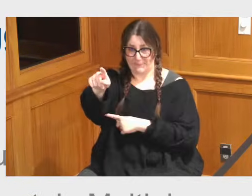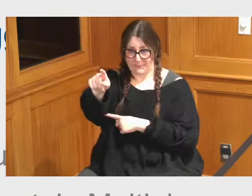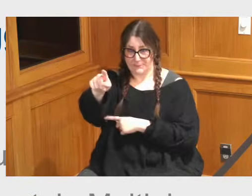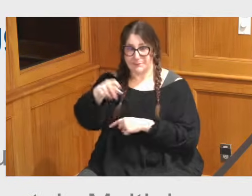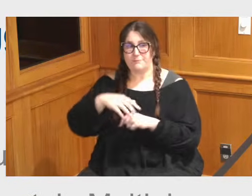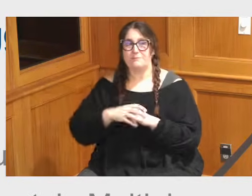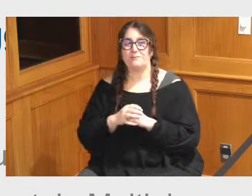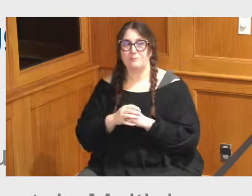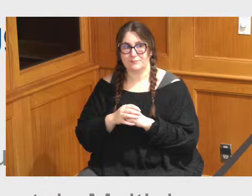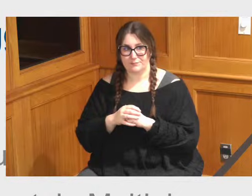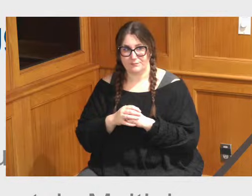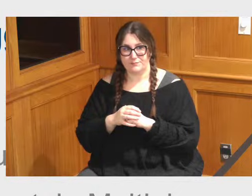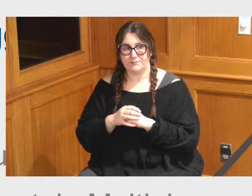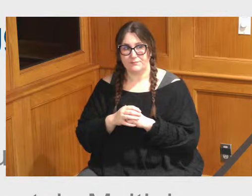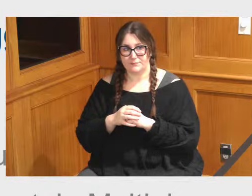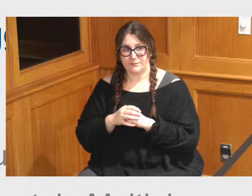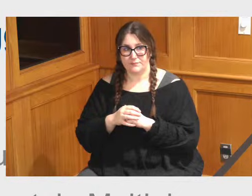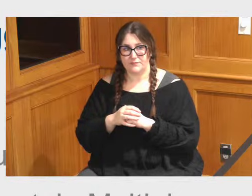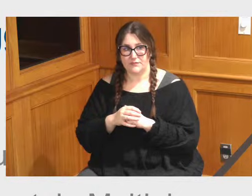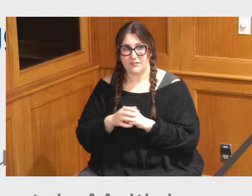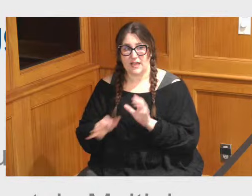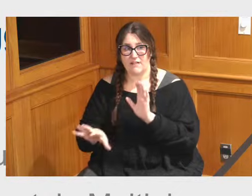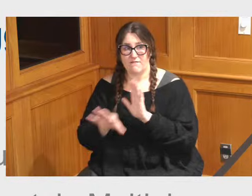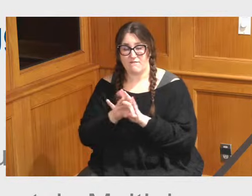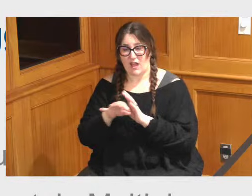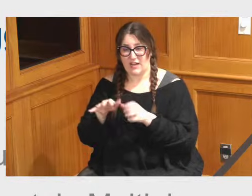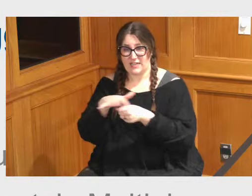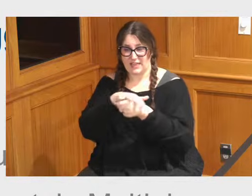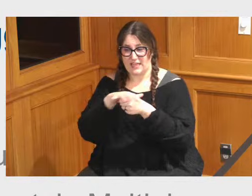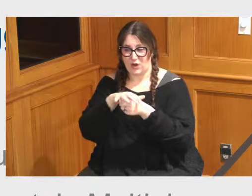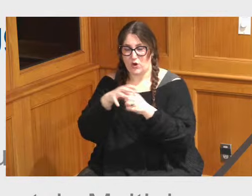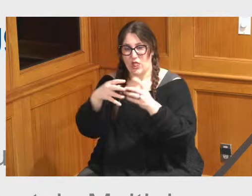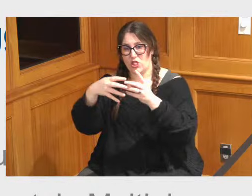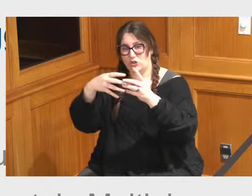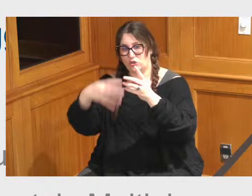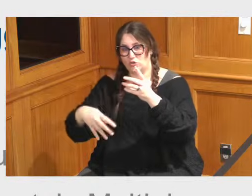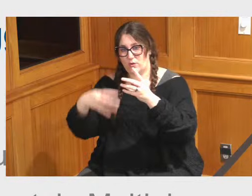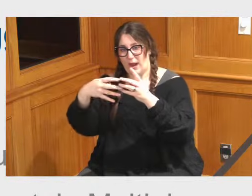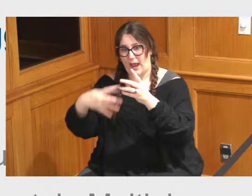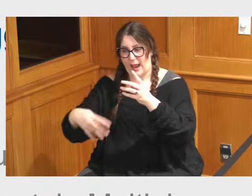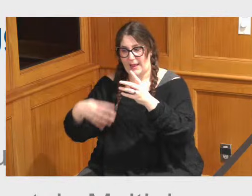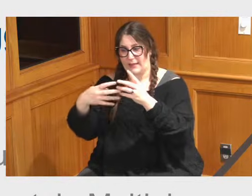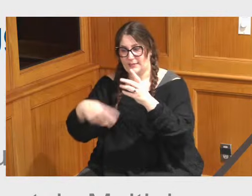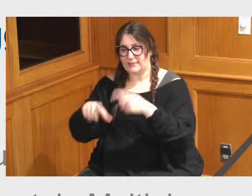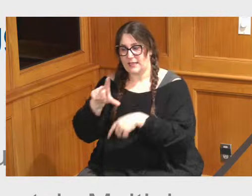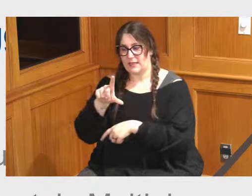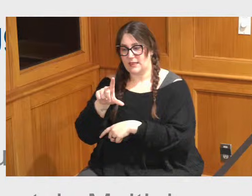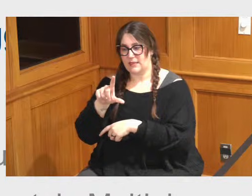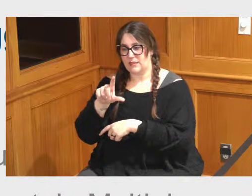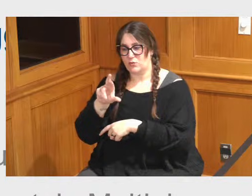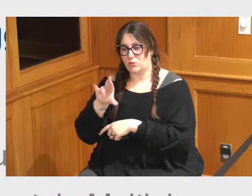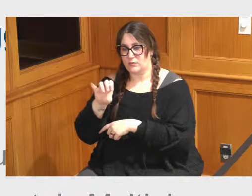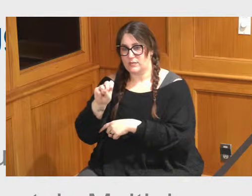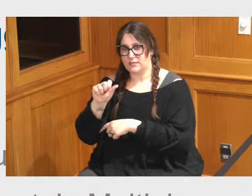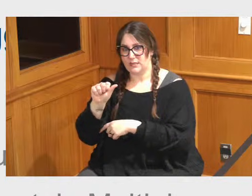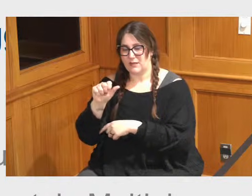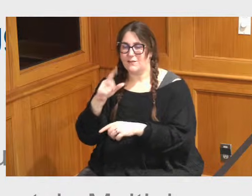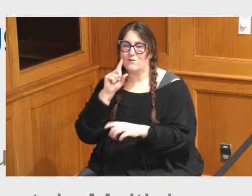and delineated the area that drains to or through each larissa. For example, everything within the